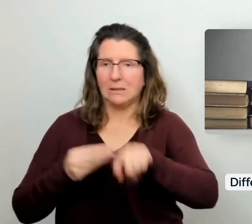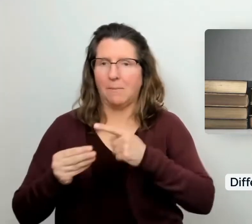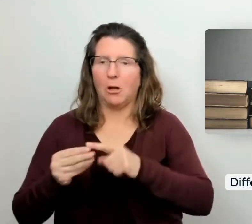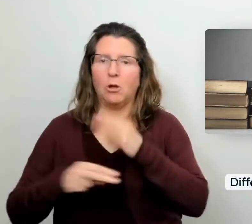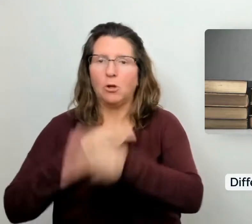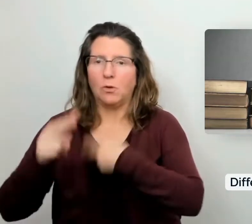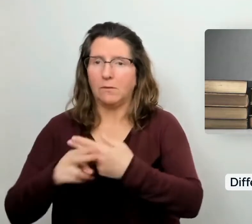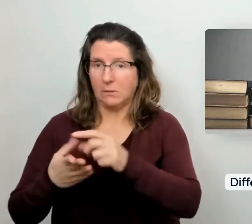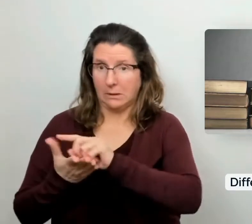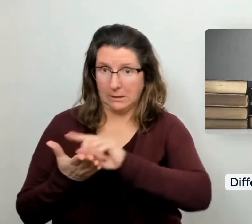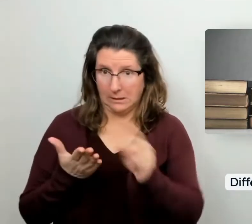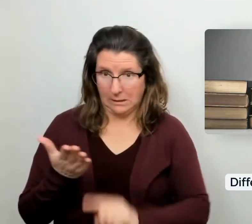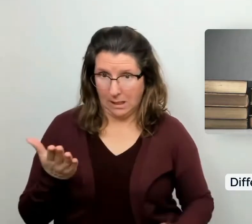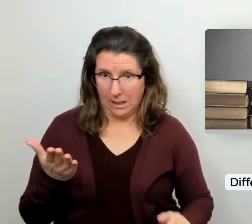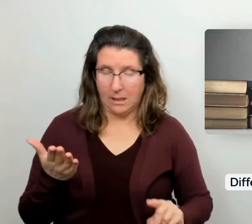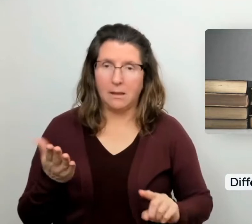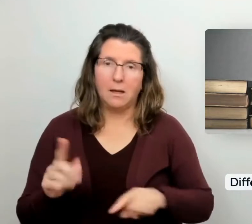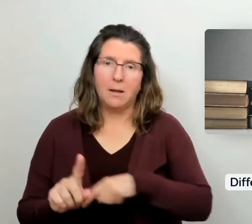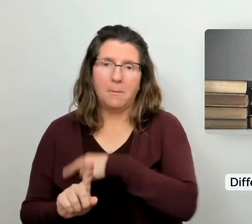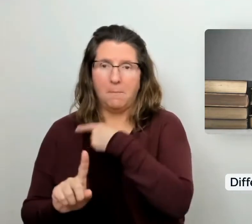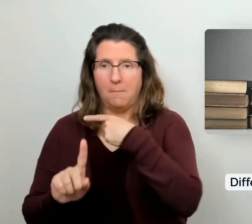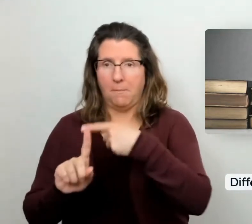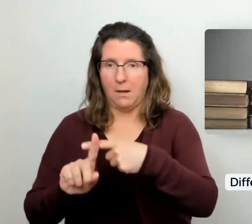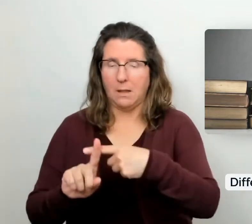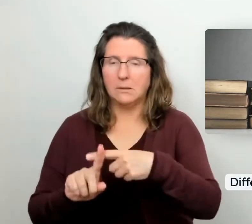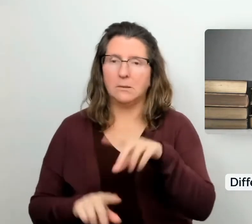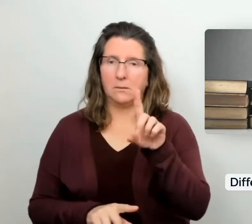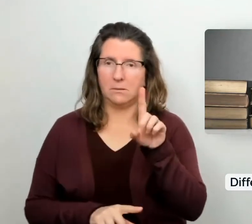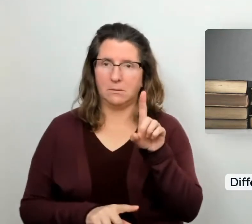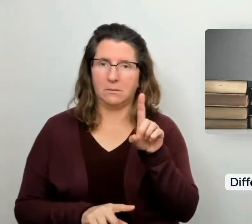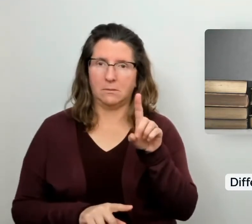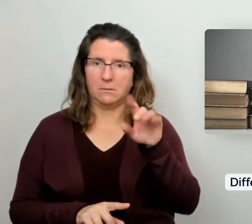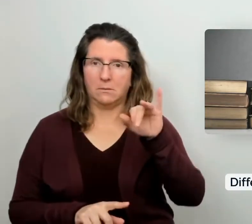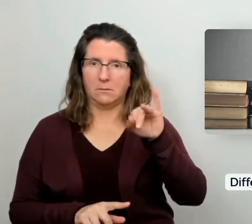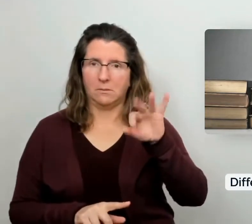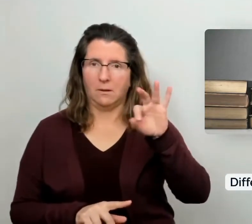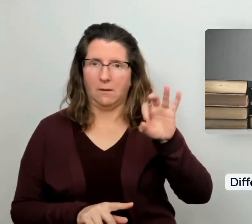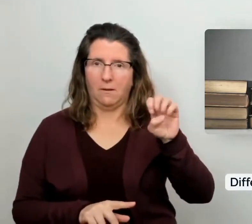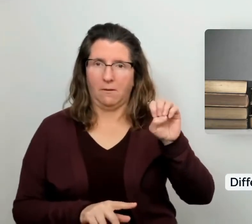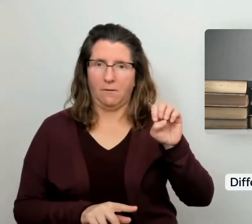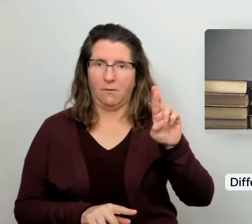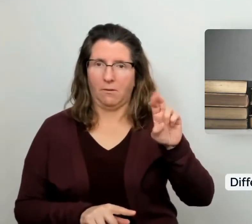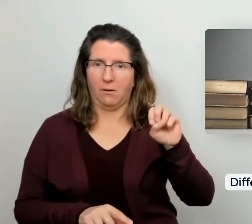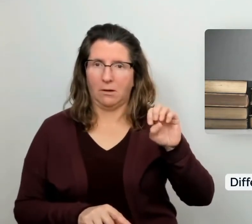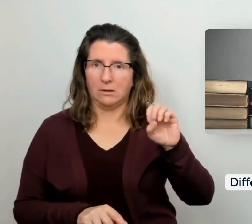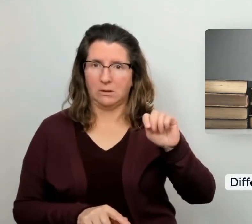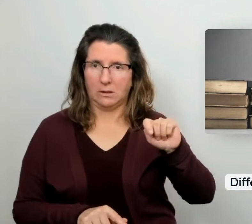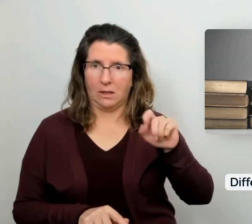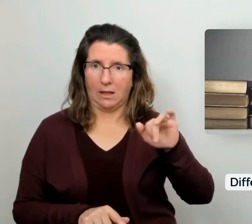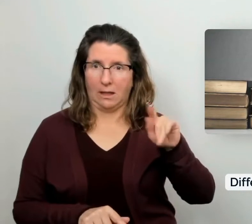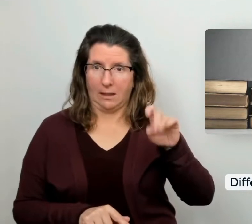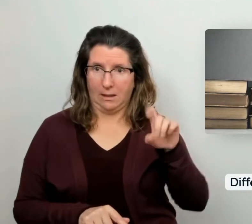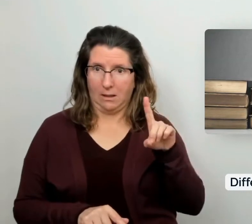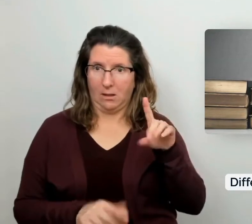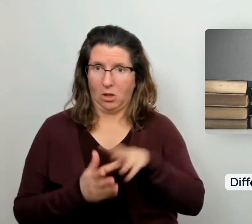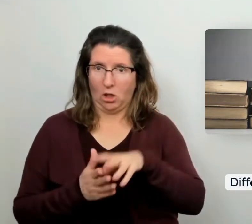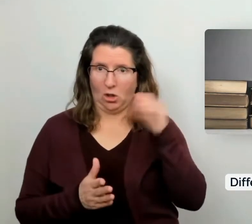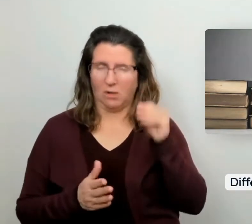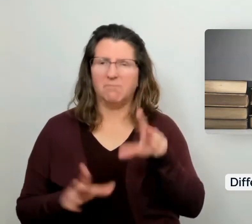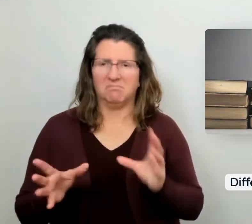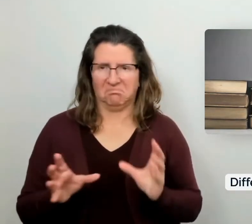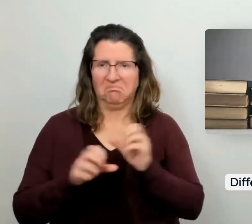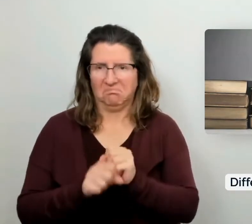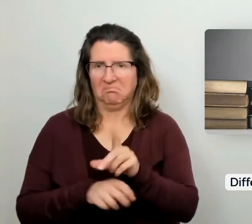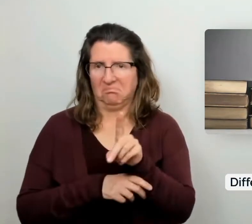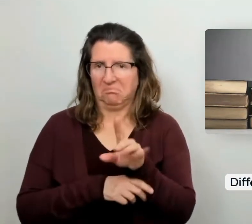Today's lecture we'll explore in more depth Universal Design for Learning and Differentiated Instruction.